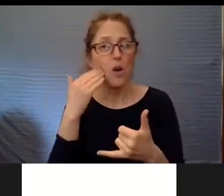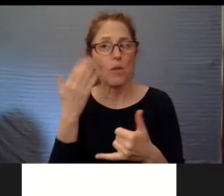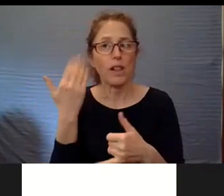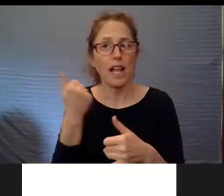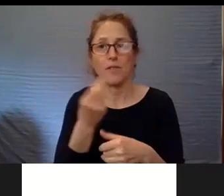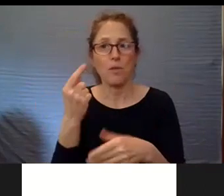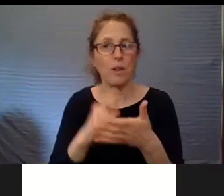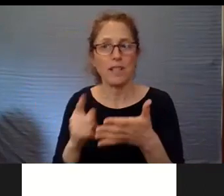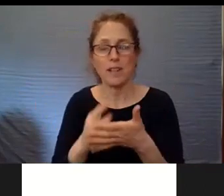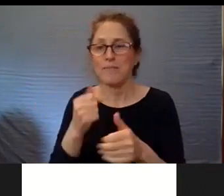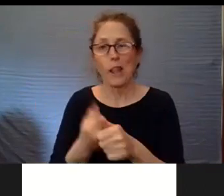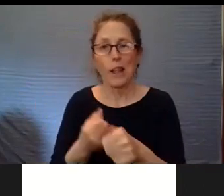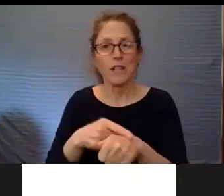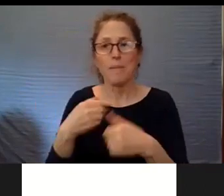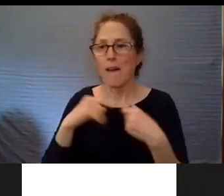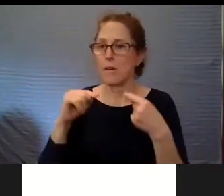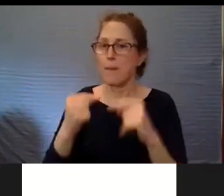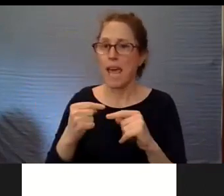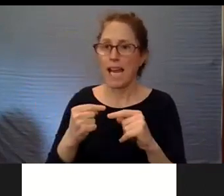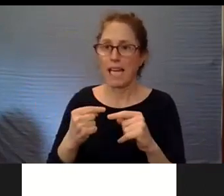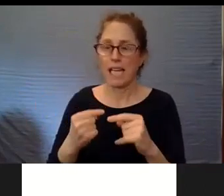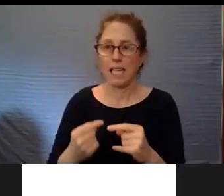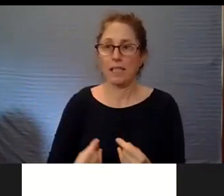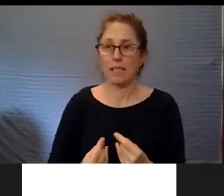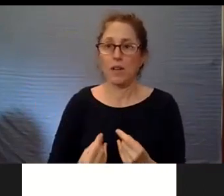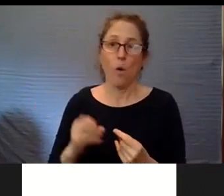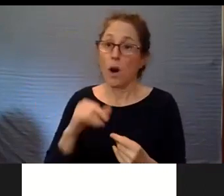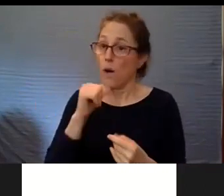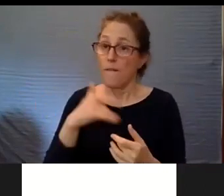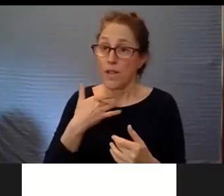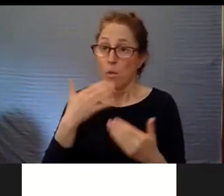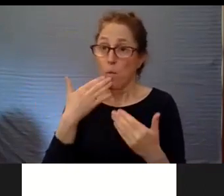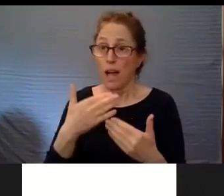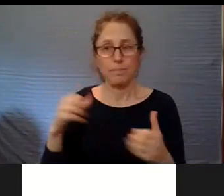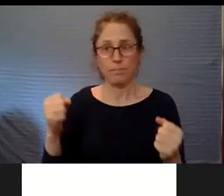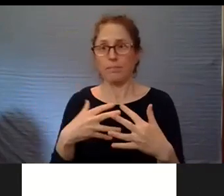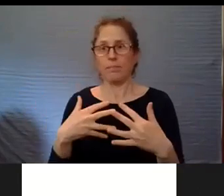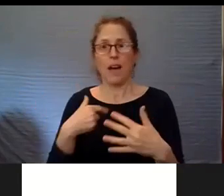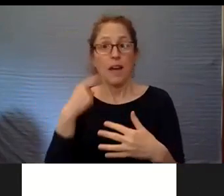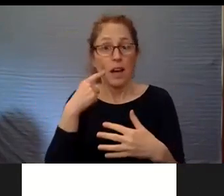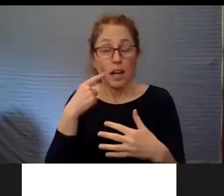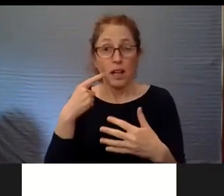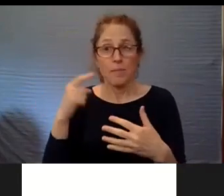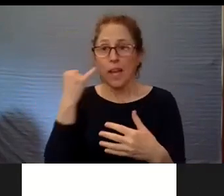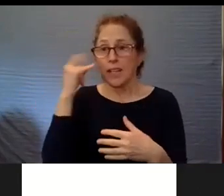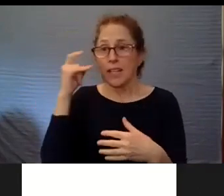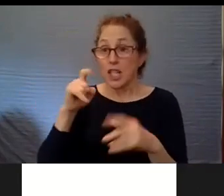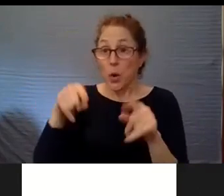time I have a pain flare or I don't feel well, it's really scary. Because I think, if I really need to see my doctor,